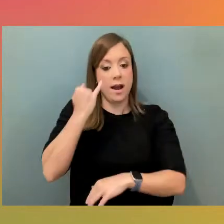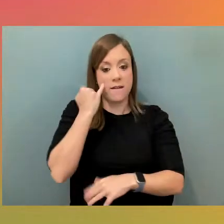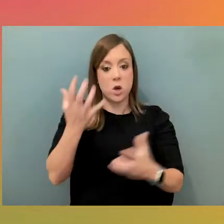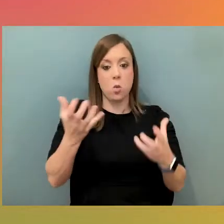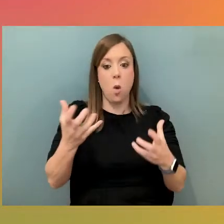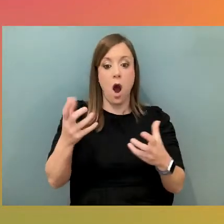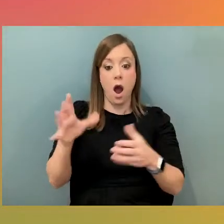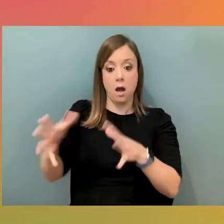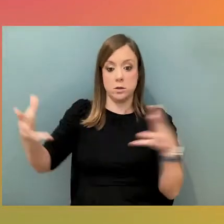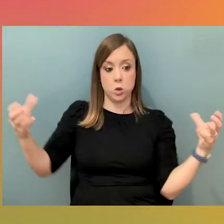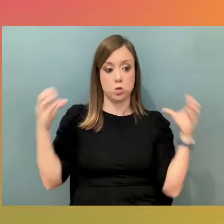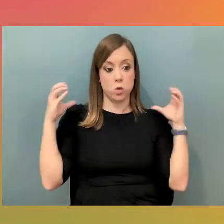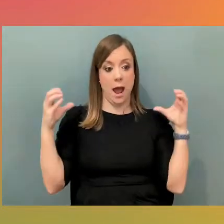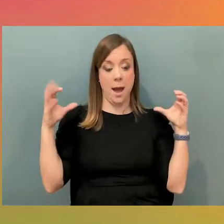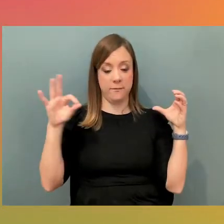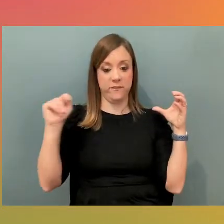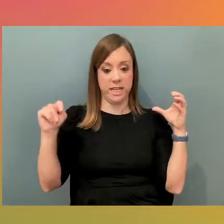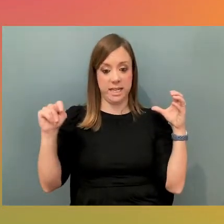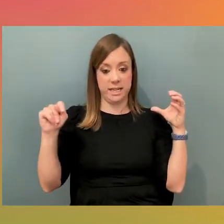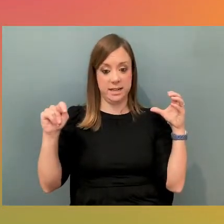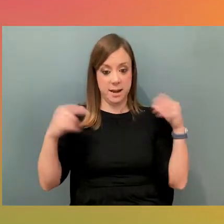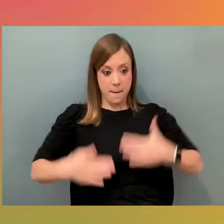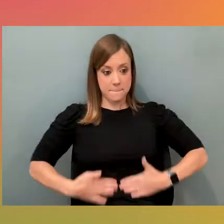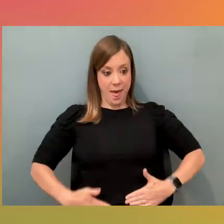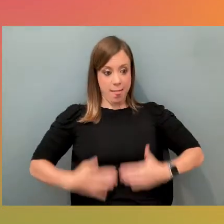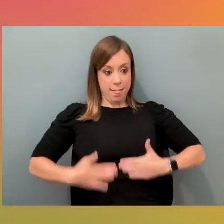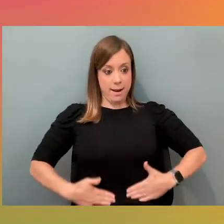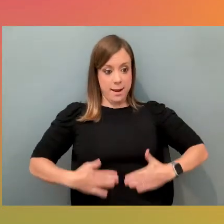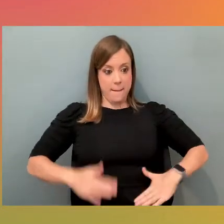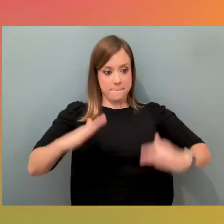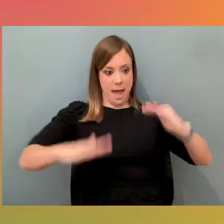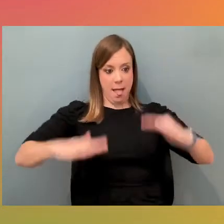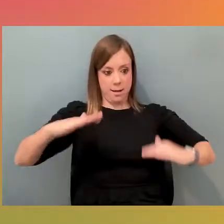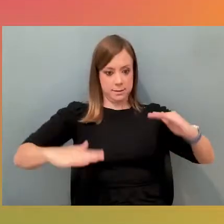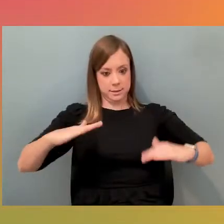IF YOU HERE, YOU WILL PRESS